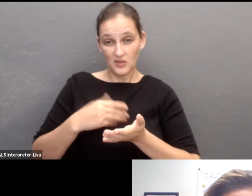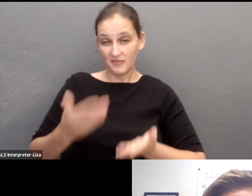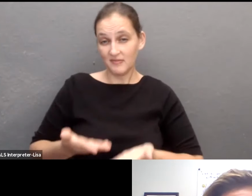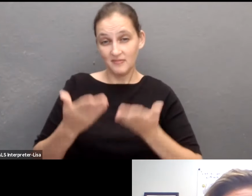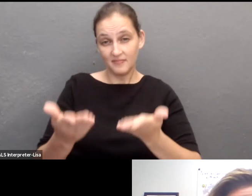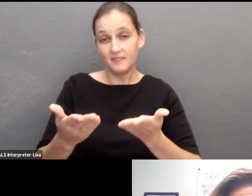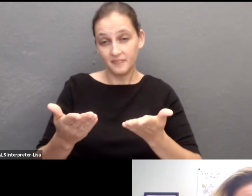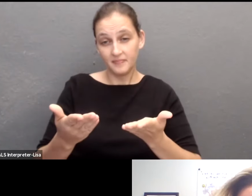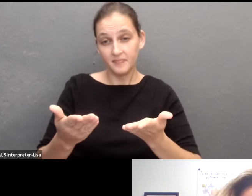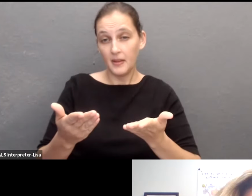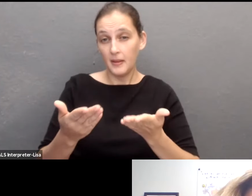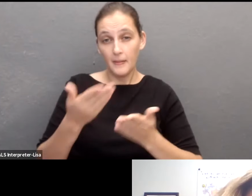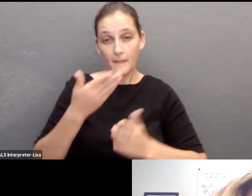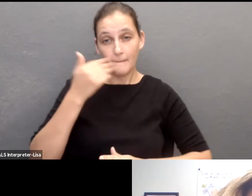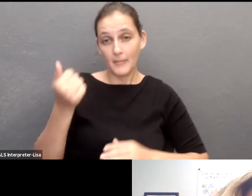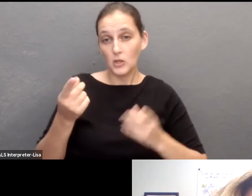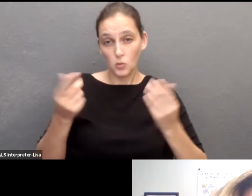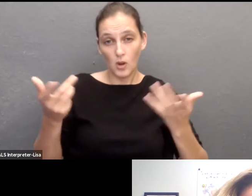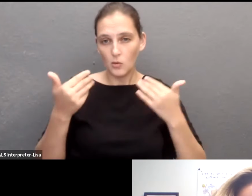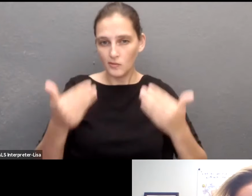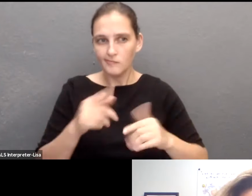way to do is ask open questions, right. So what are